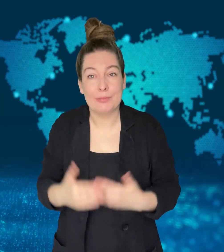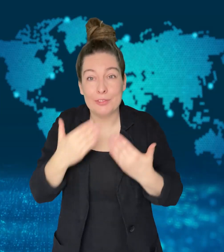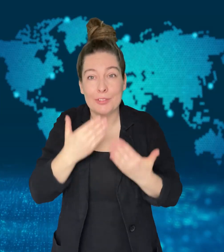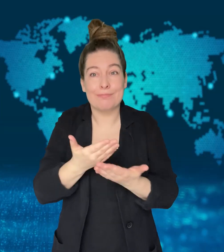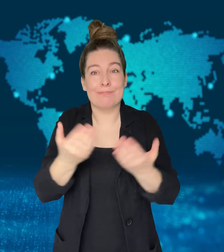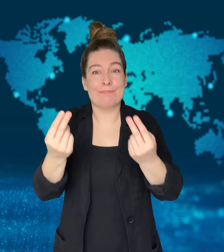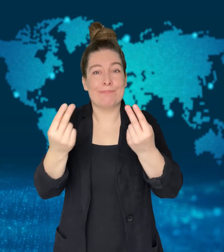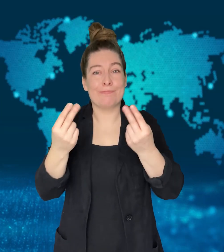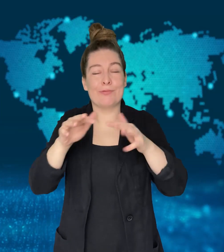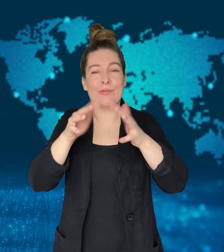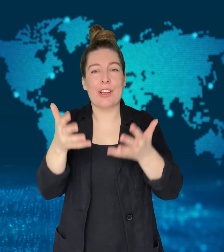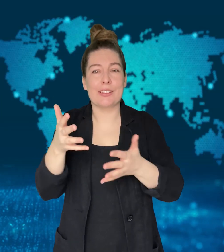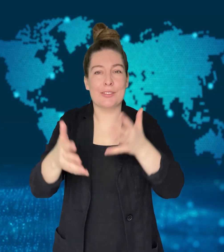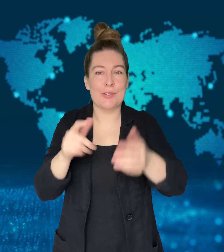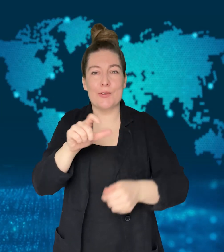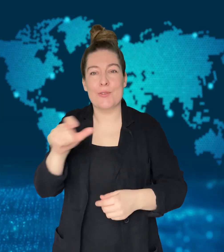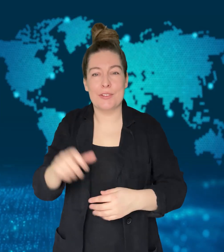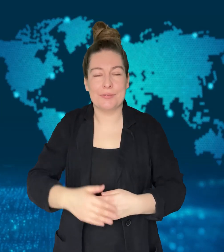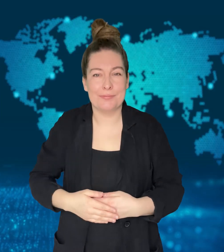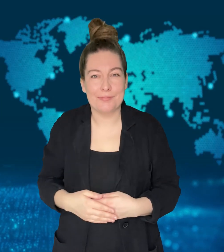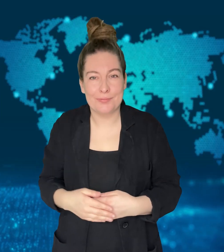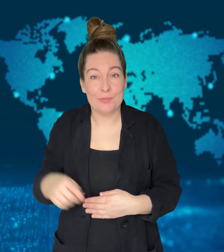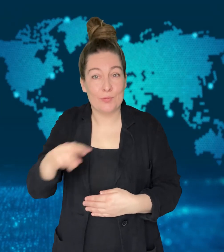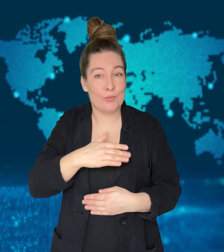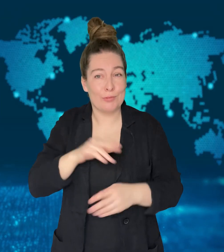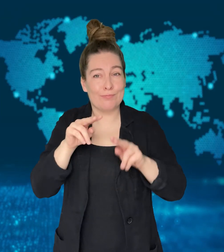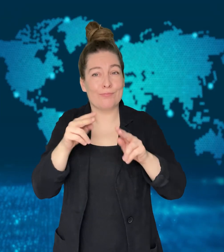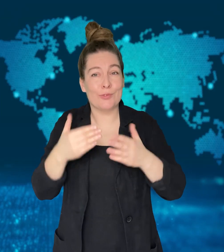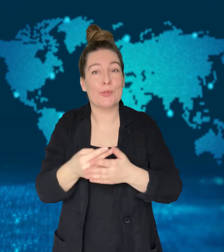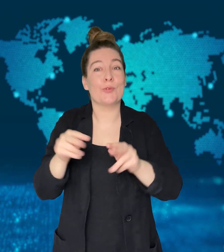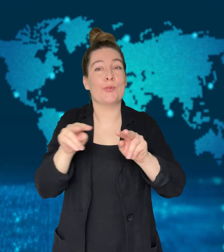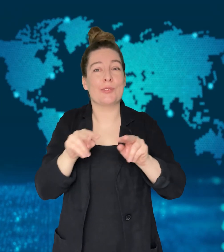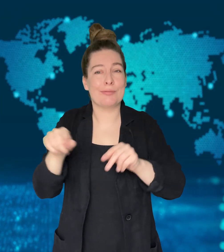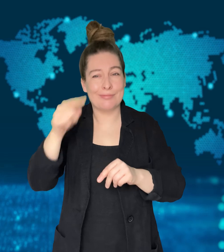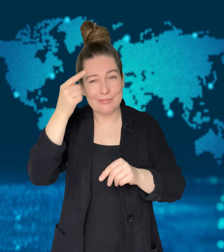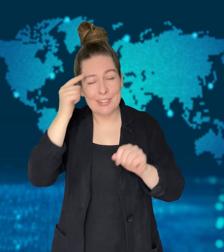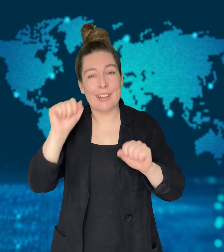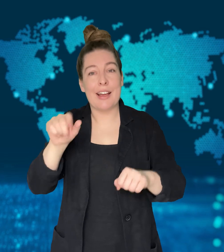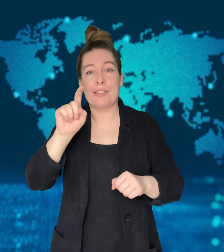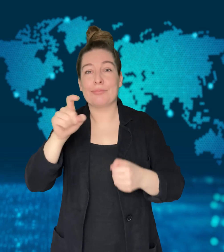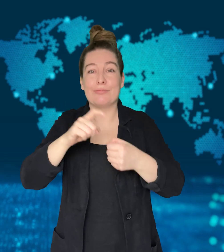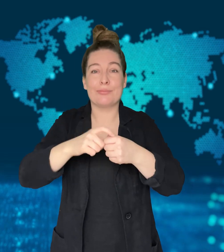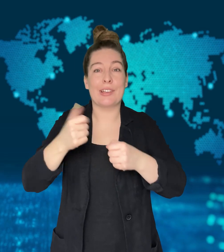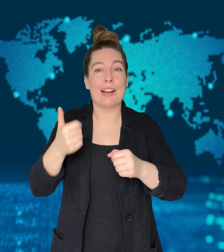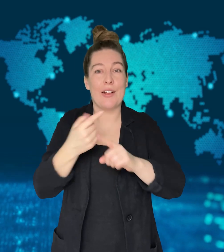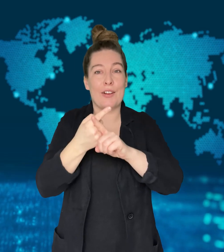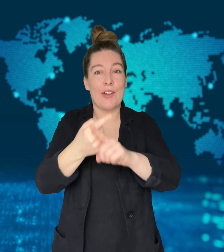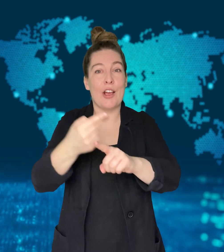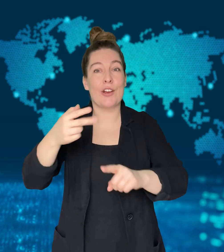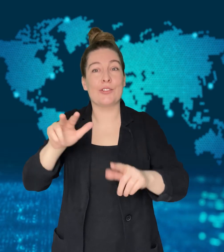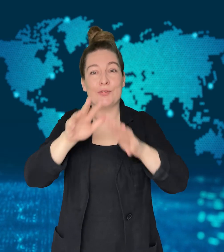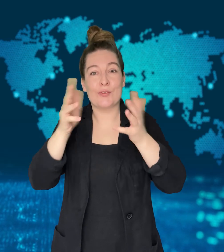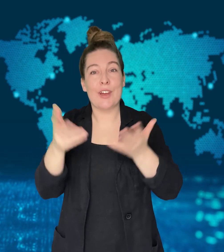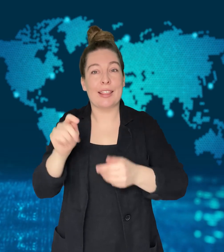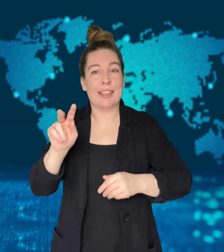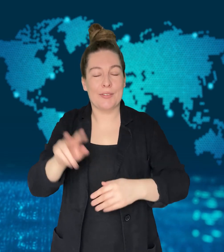Thank you for watching WorldSign Week. Don't forget to subscribe, like, and follow H3 World TV to get new video updates!